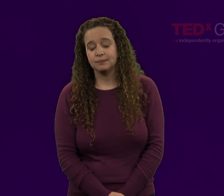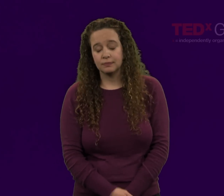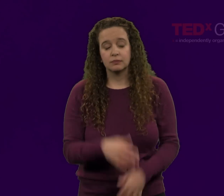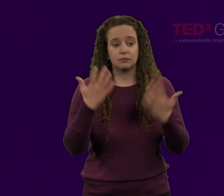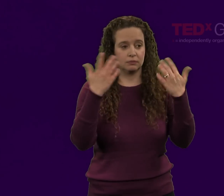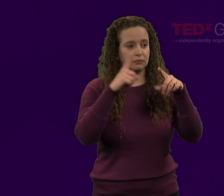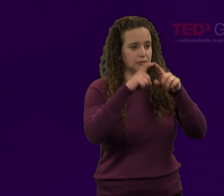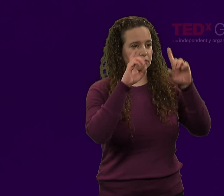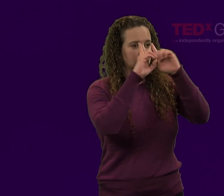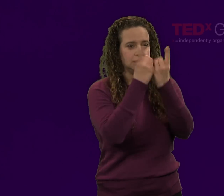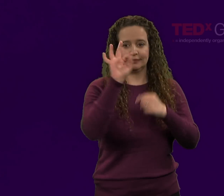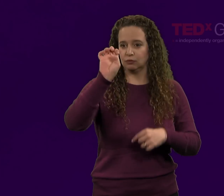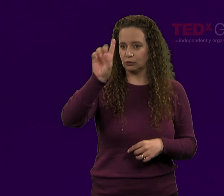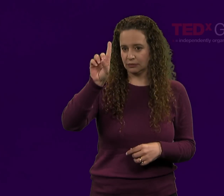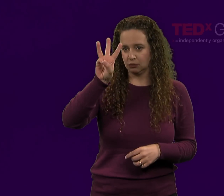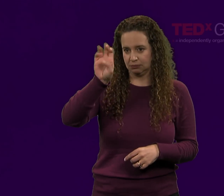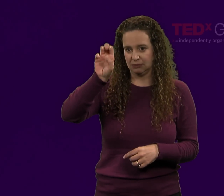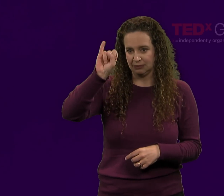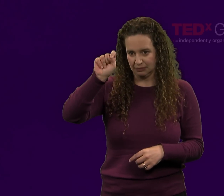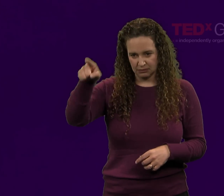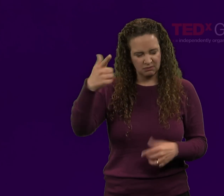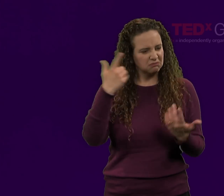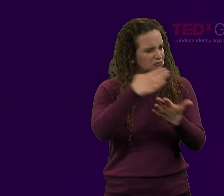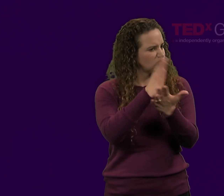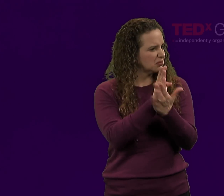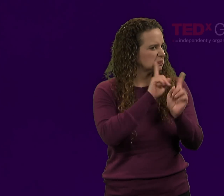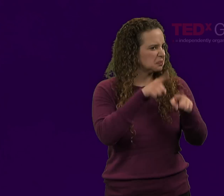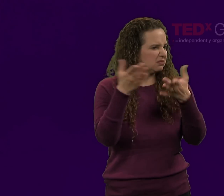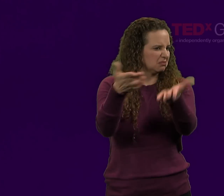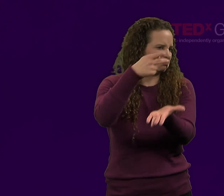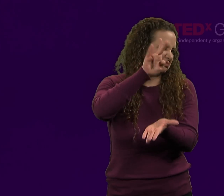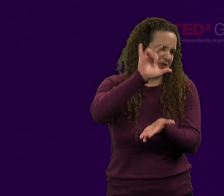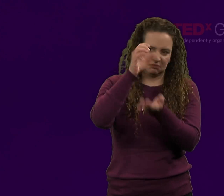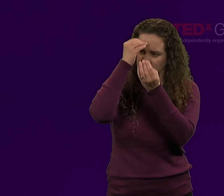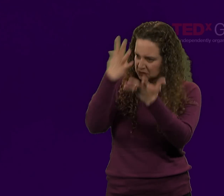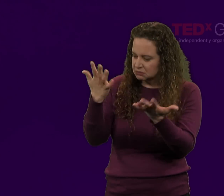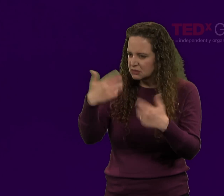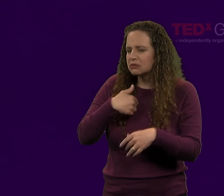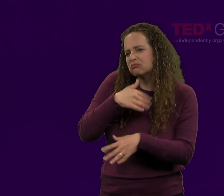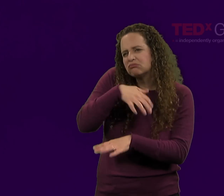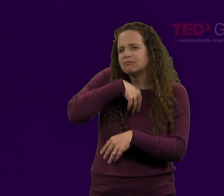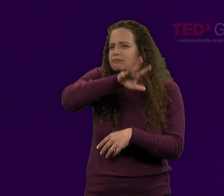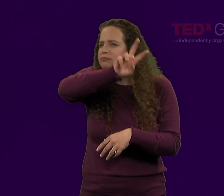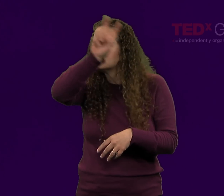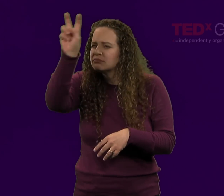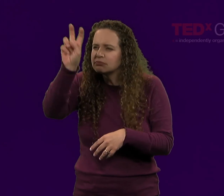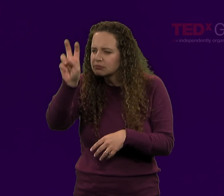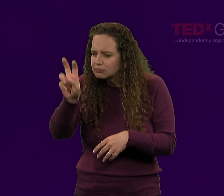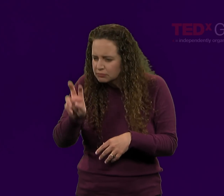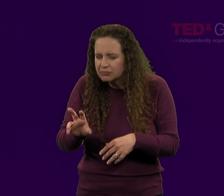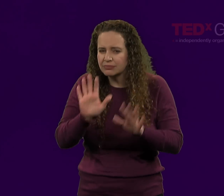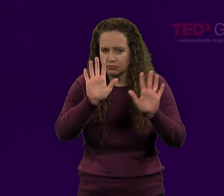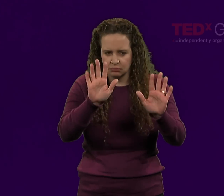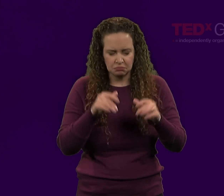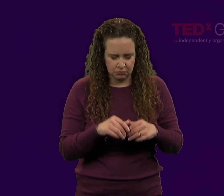The Department of Education website has budget-reported, and it is public information. And on that budget, I was able to take a look